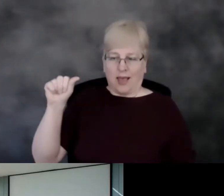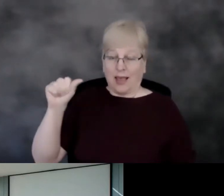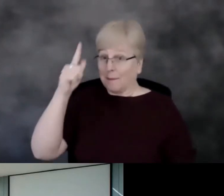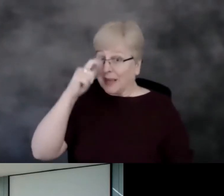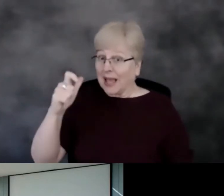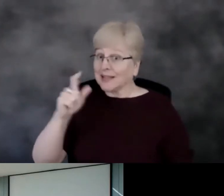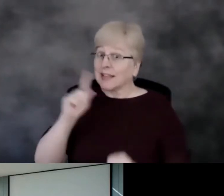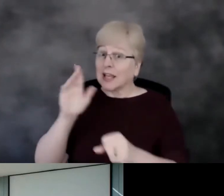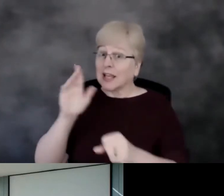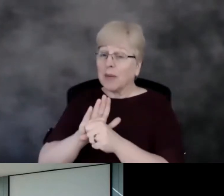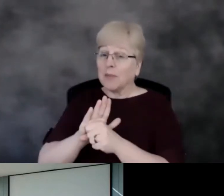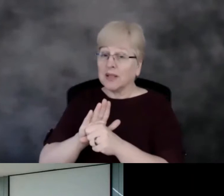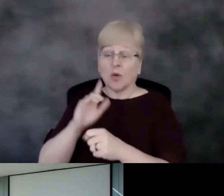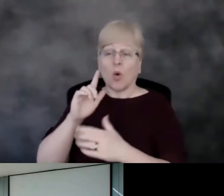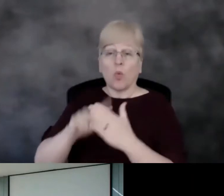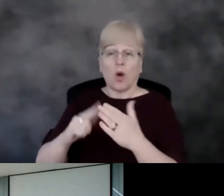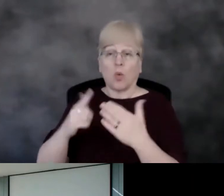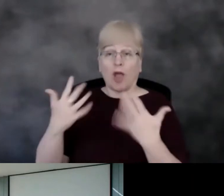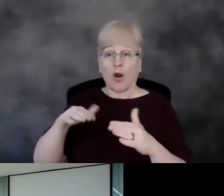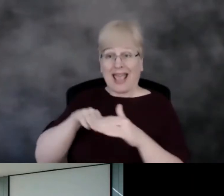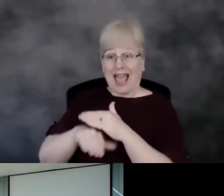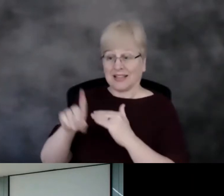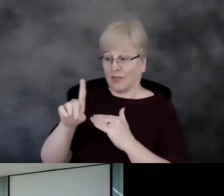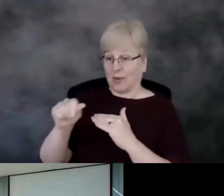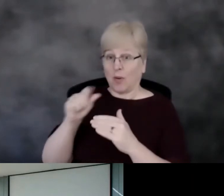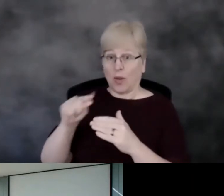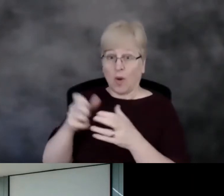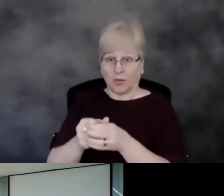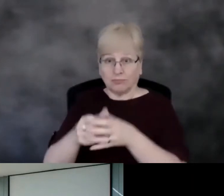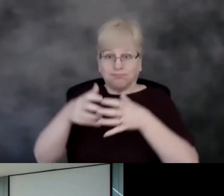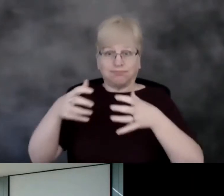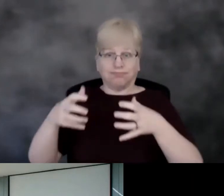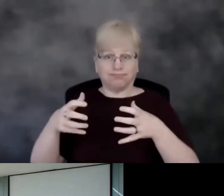reflect on not only what we are doing but how to do it better for the virtual meeting